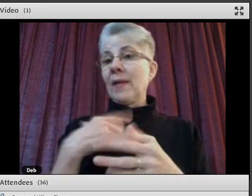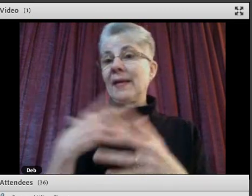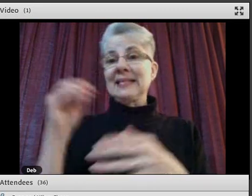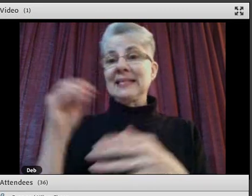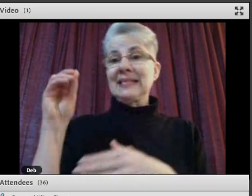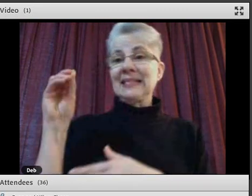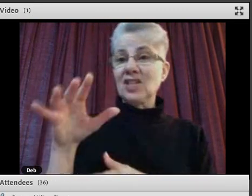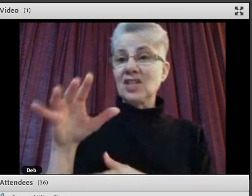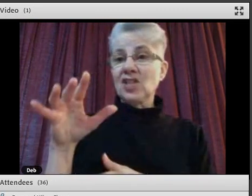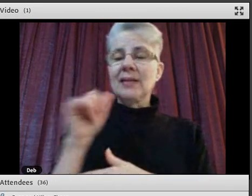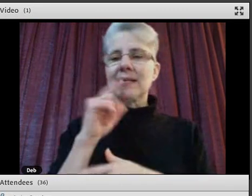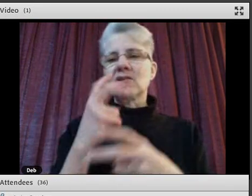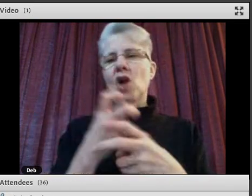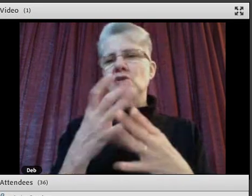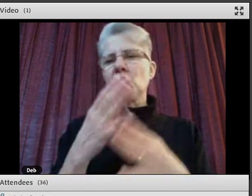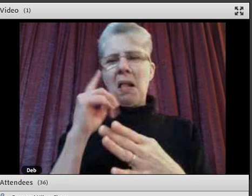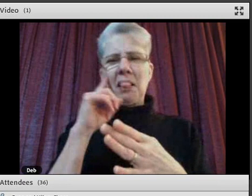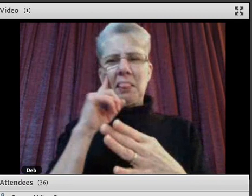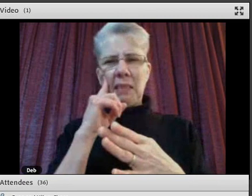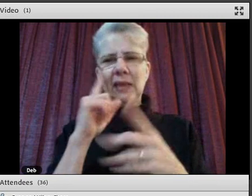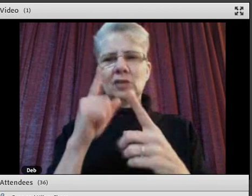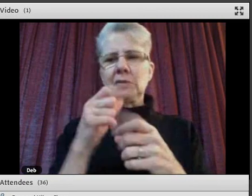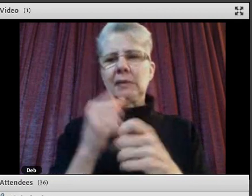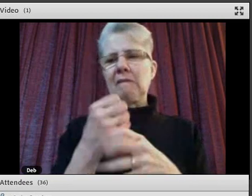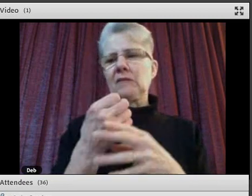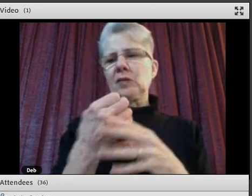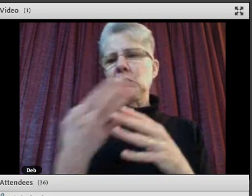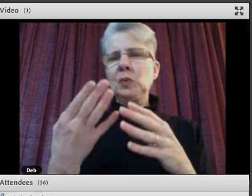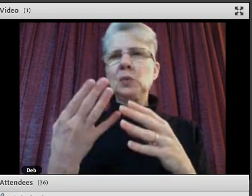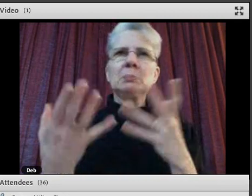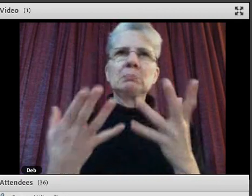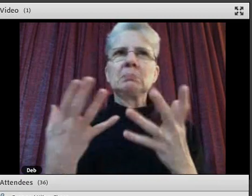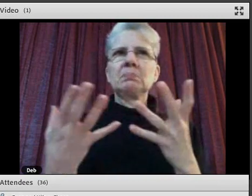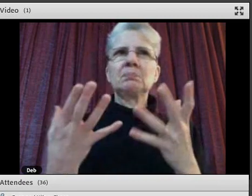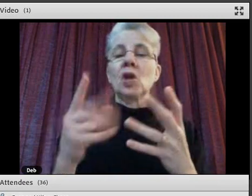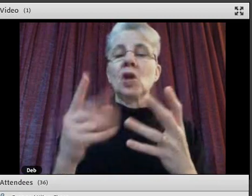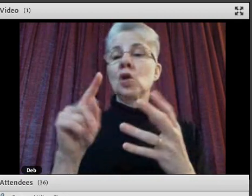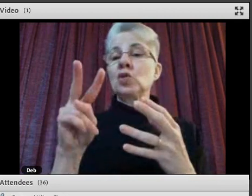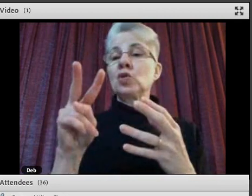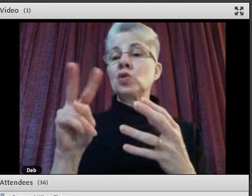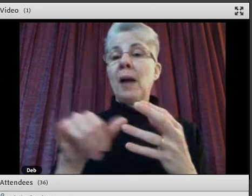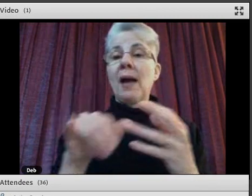It's not as hard as you might think to get a couple of 2x4s